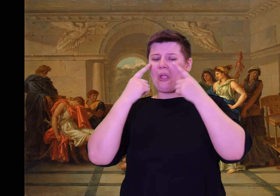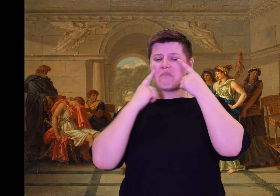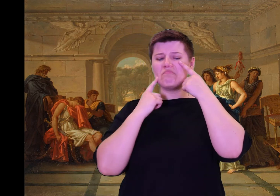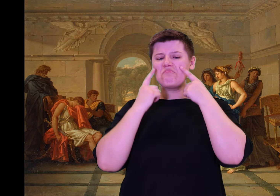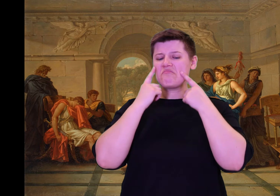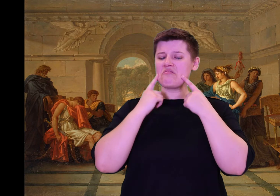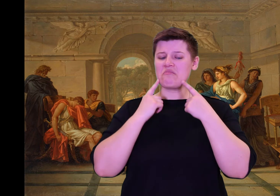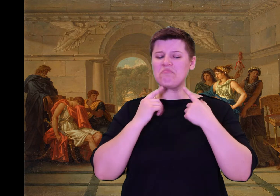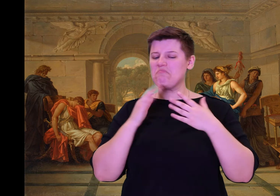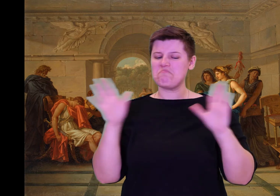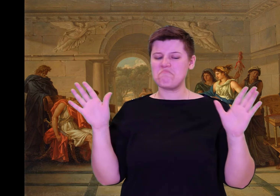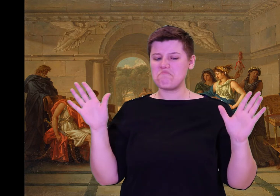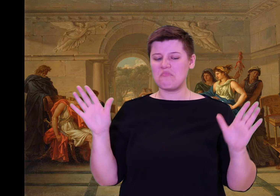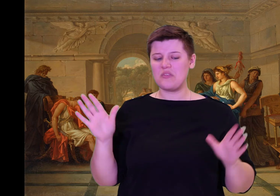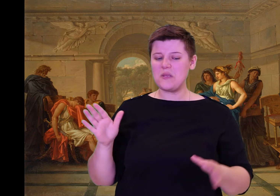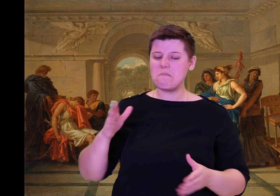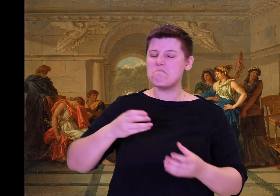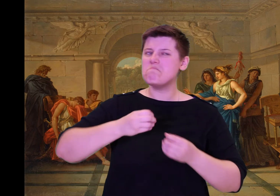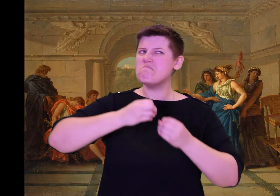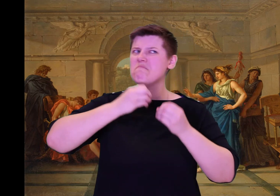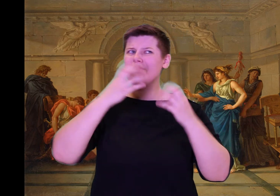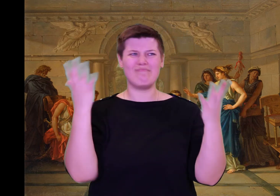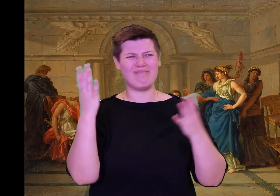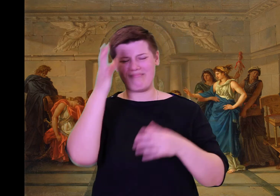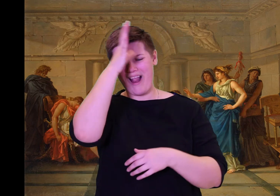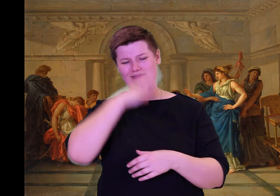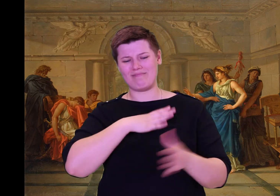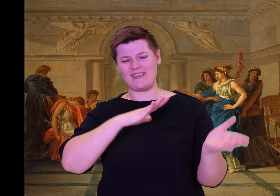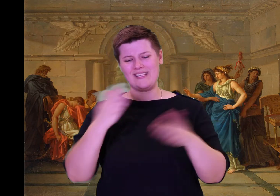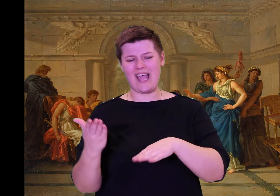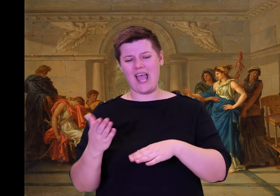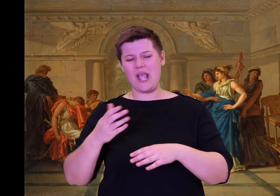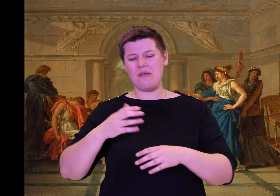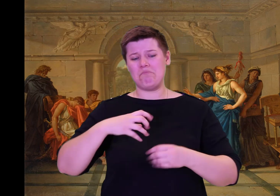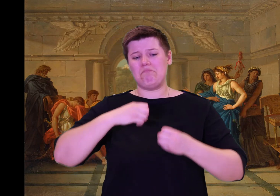you will not be long able to hold back tears.